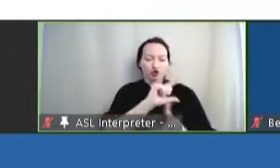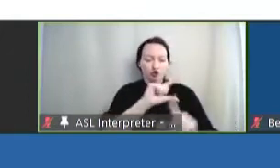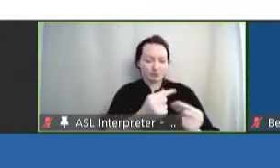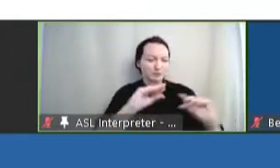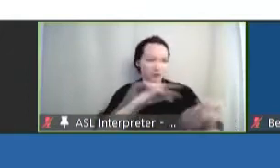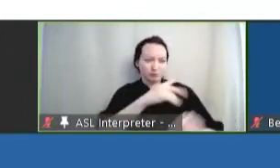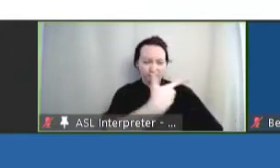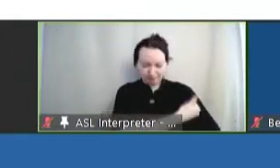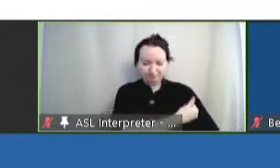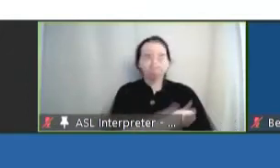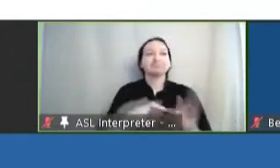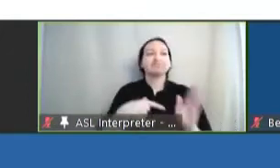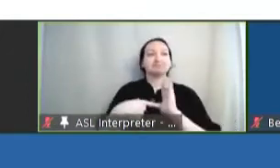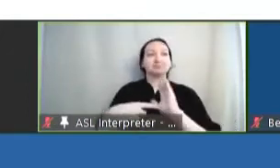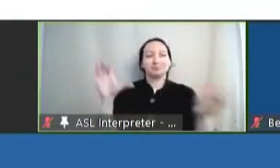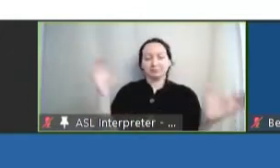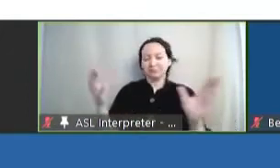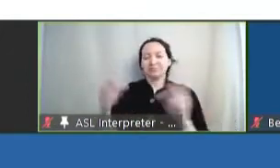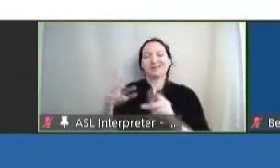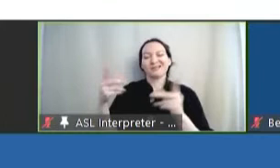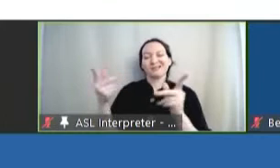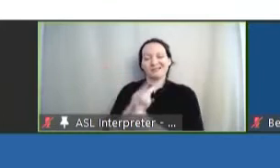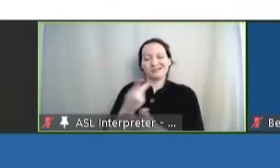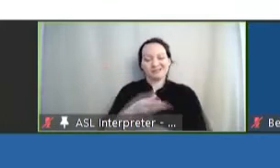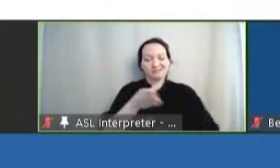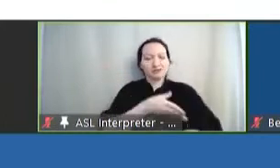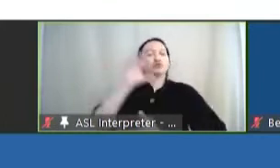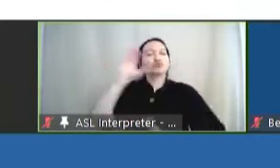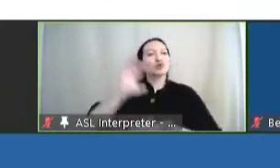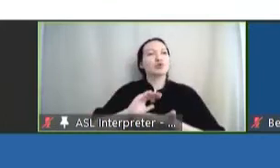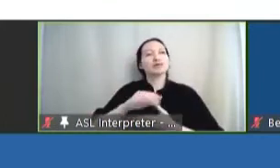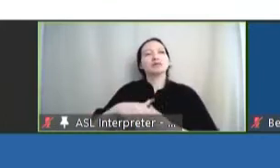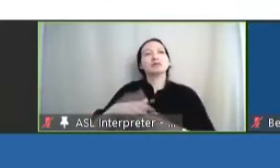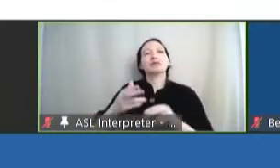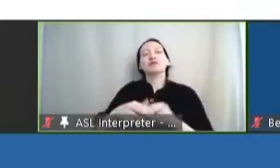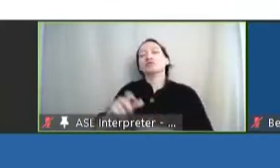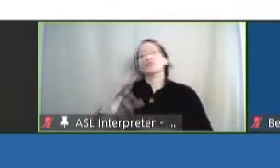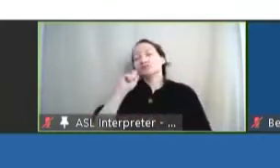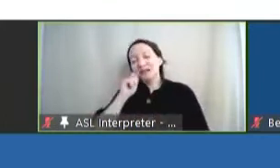We also examined reductions in COVID-19 outcomes by race, ethnicity, and nursing home status